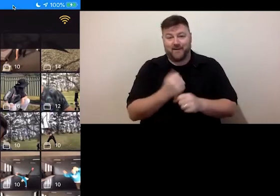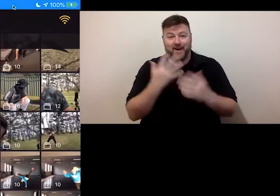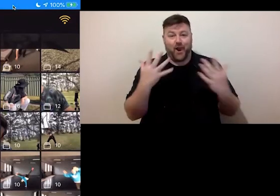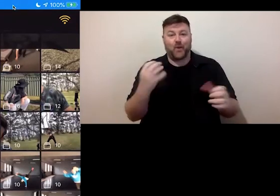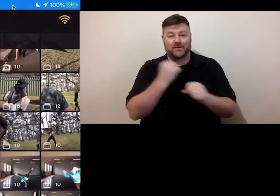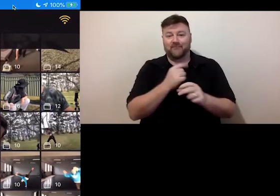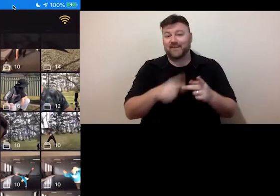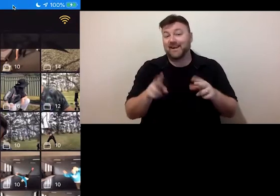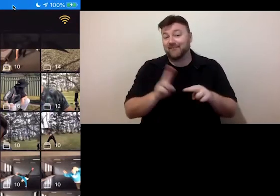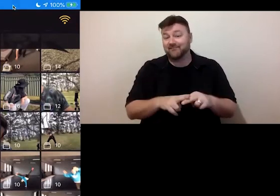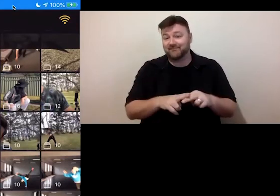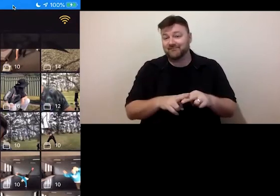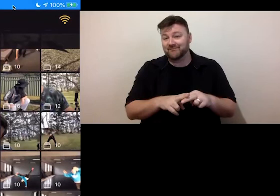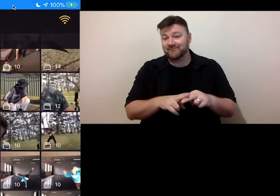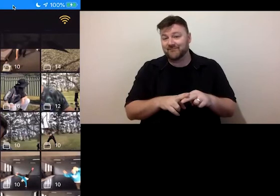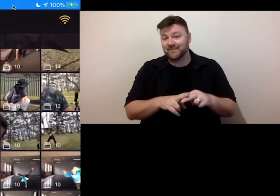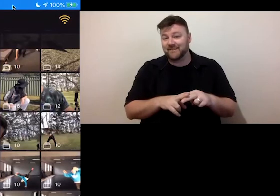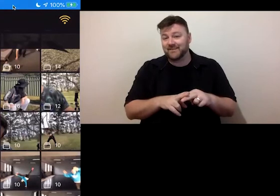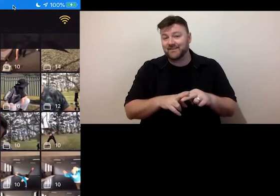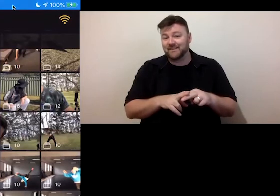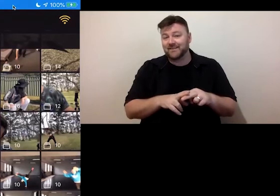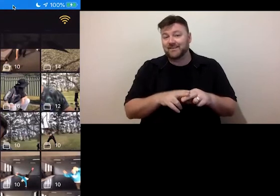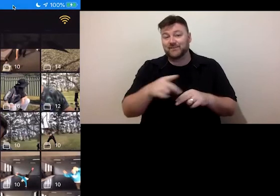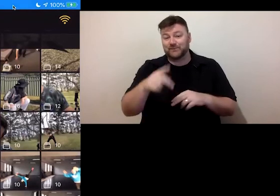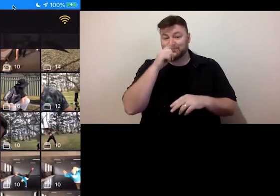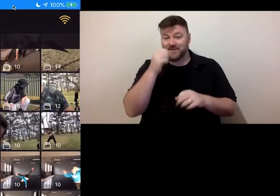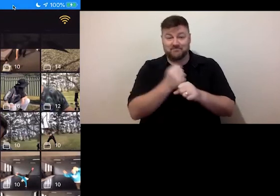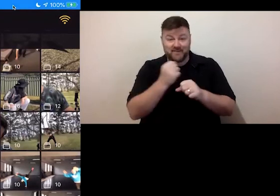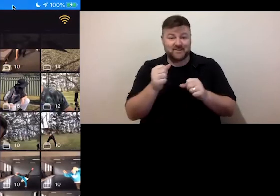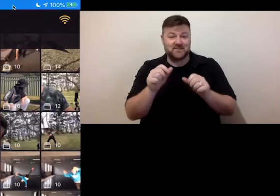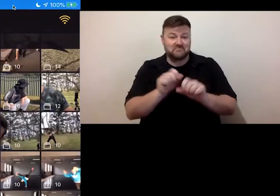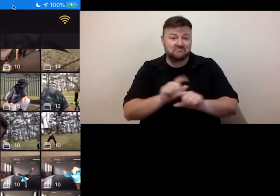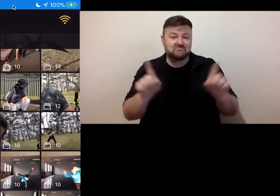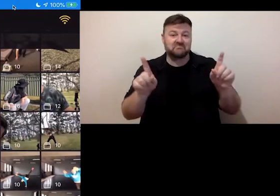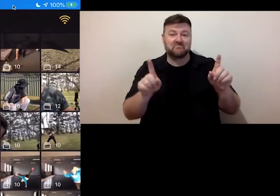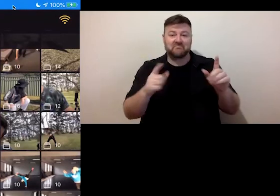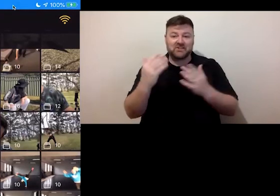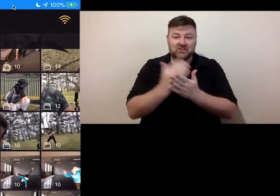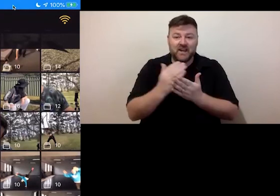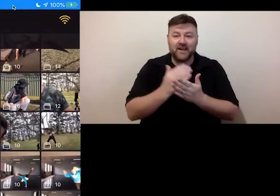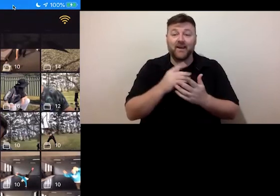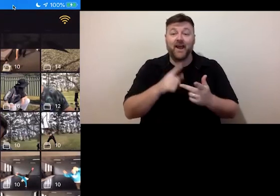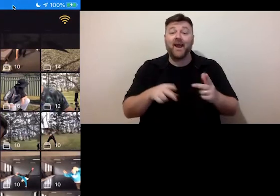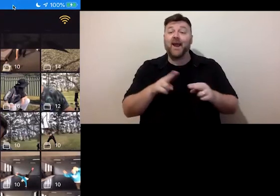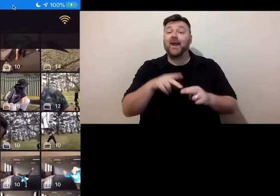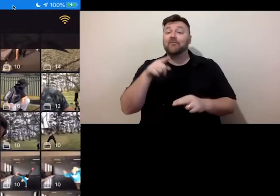GIF, and you can share them to people and send them to people. And, um, if you're keen and you sign up for GIF of Dance to be an audience